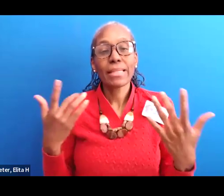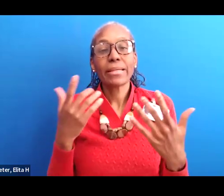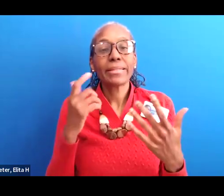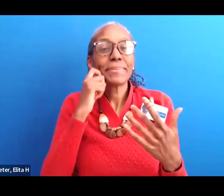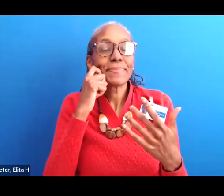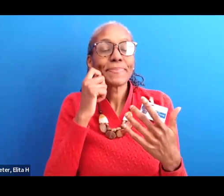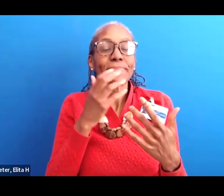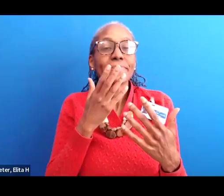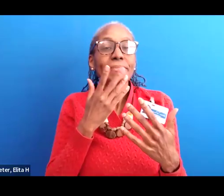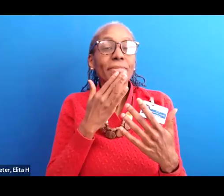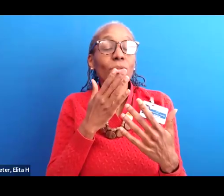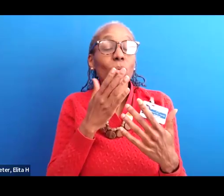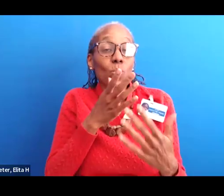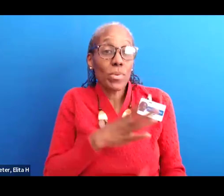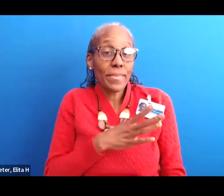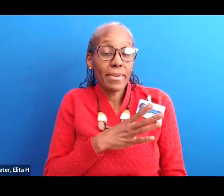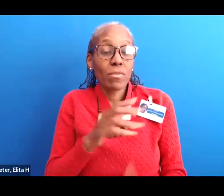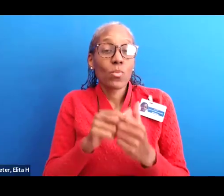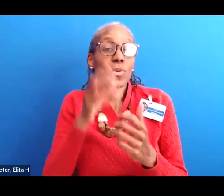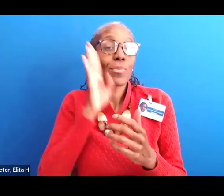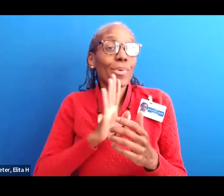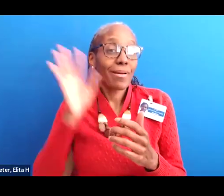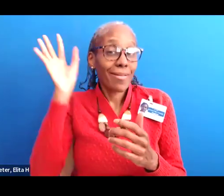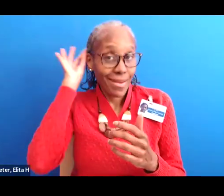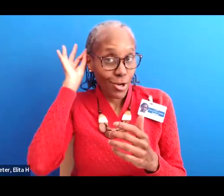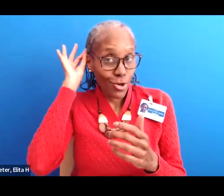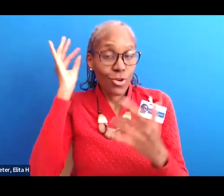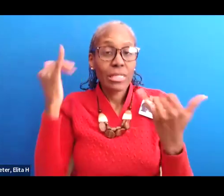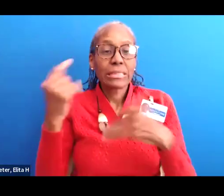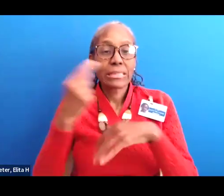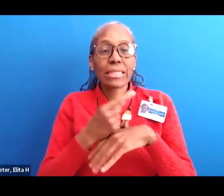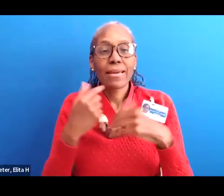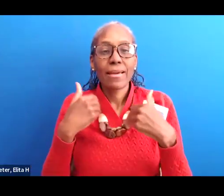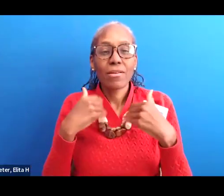skin woman with brown hair and today I've got my pink rimmed